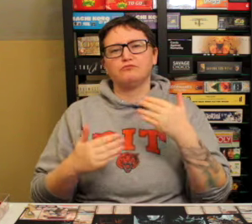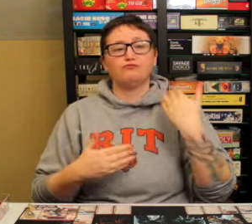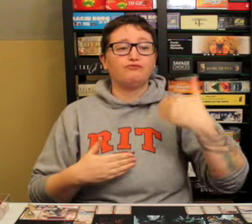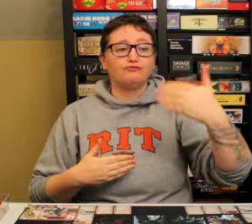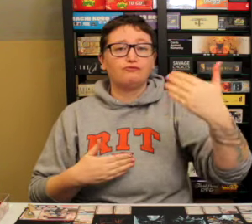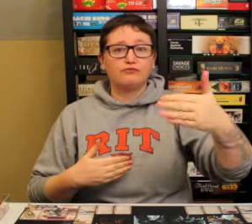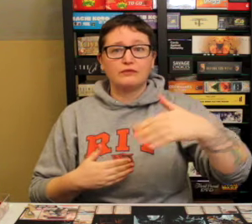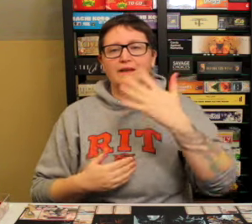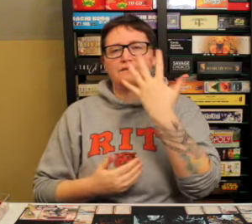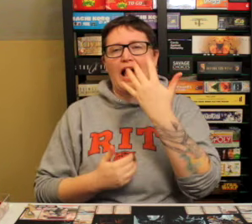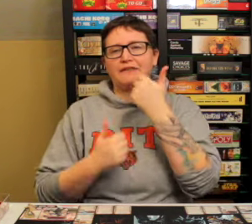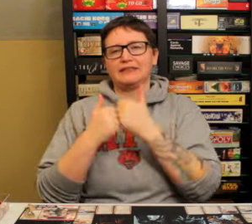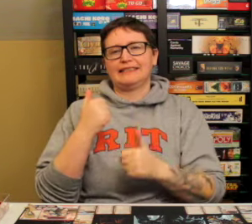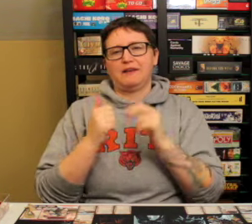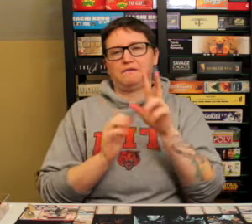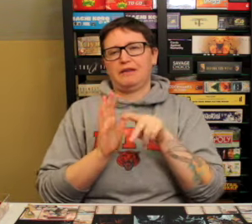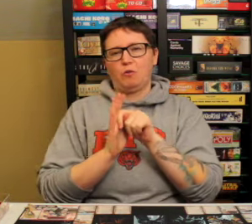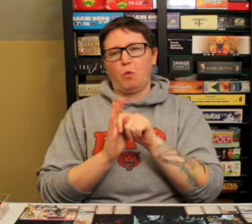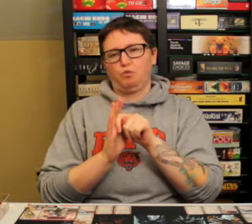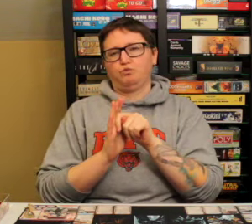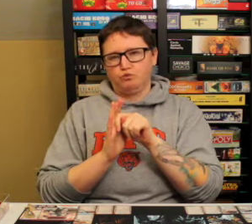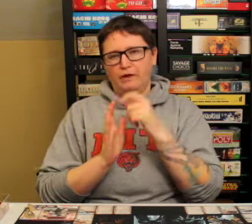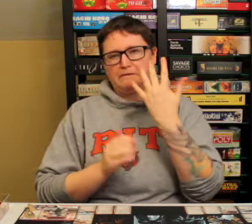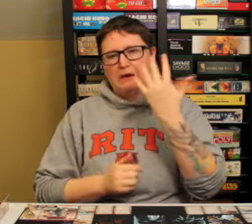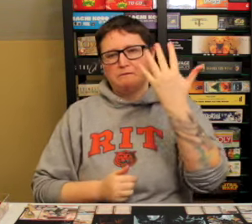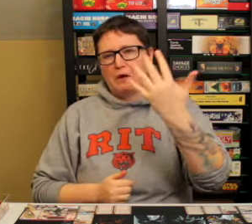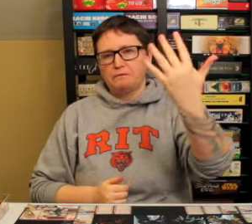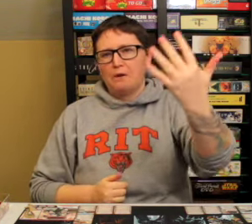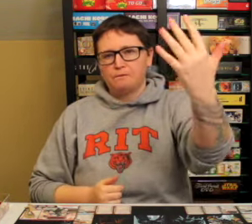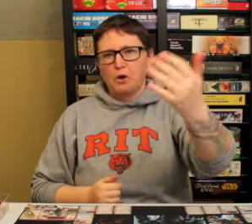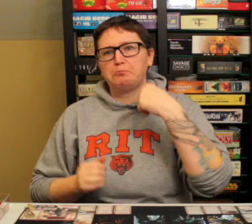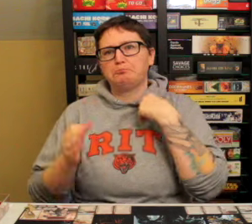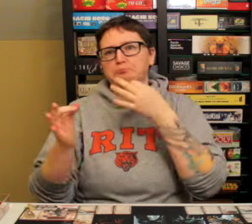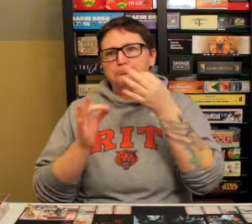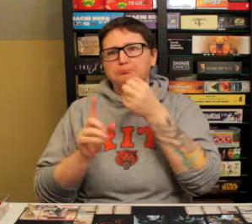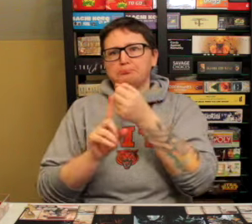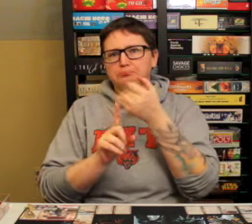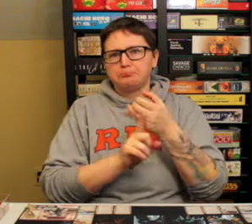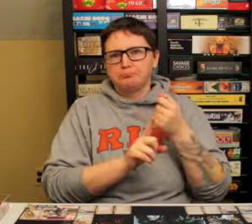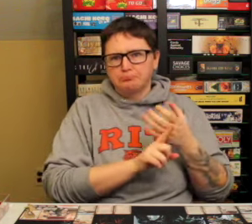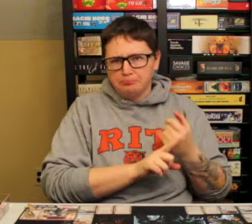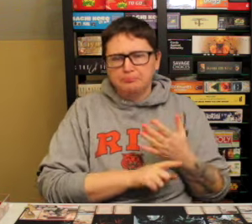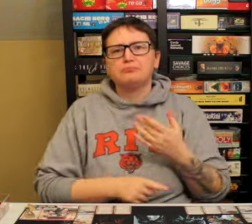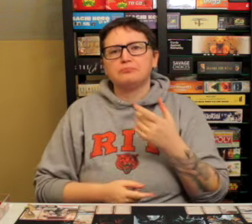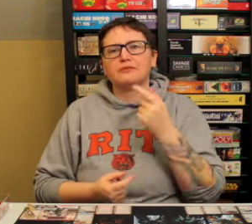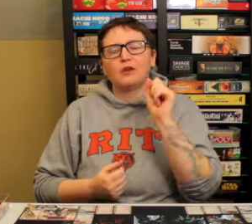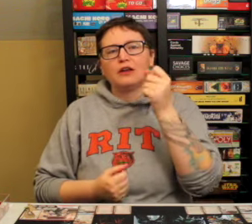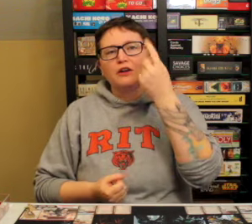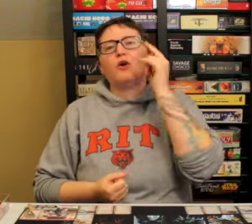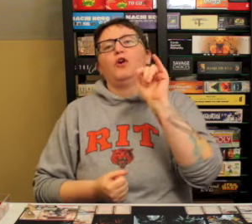So I will make a series of five videos. So each will include five different mechanics.